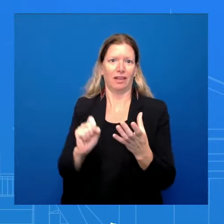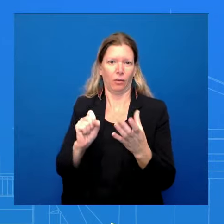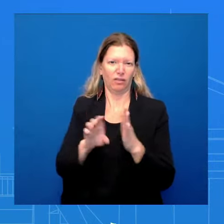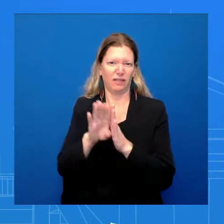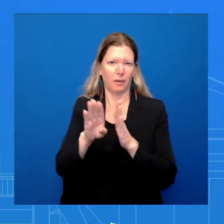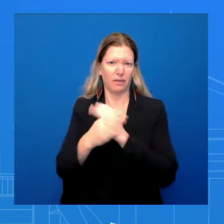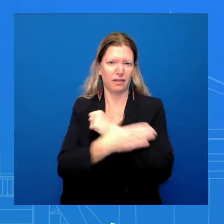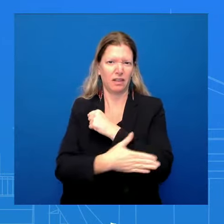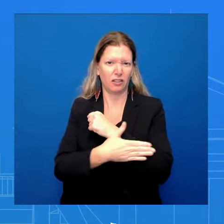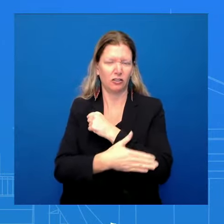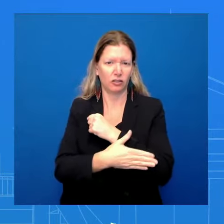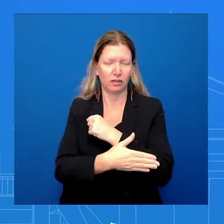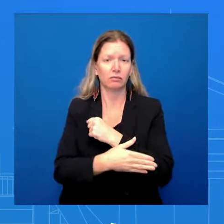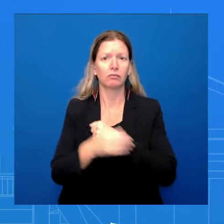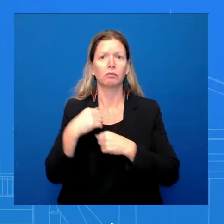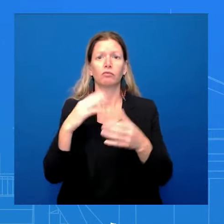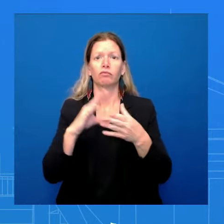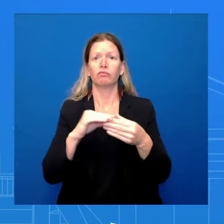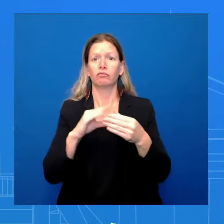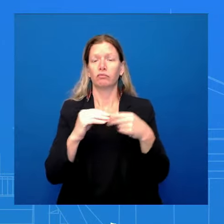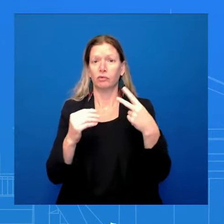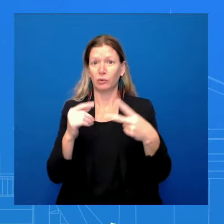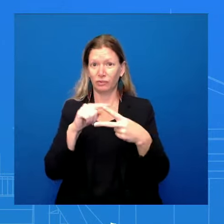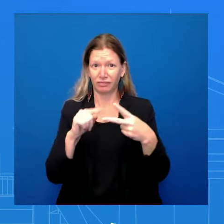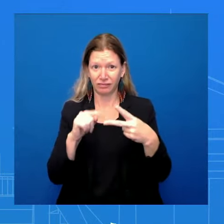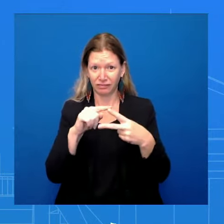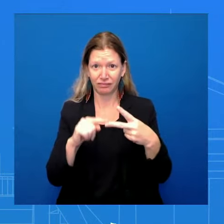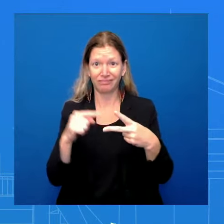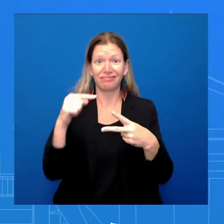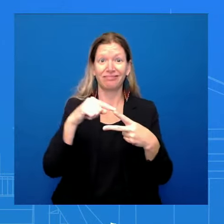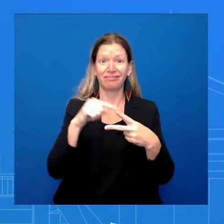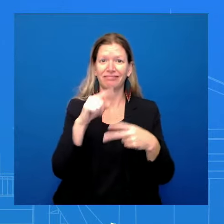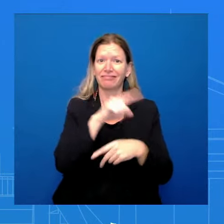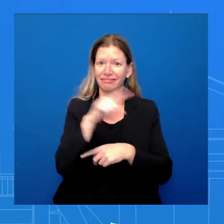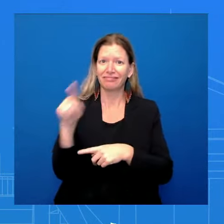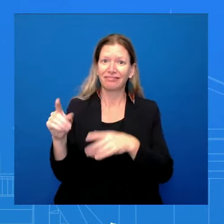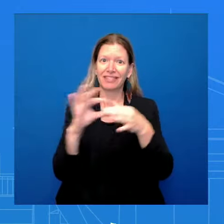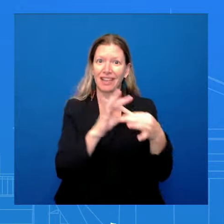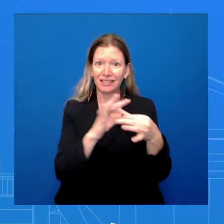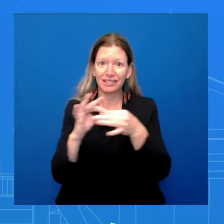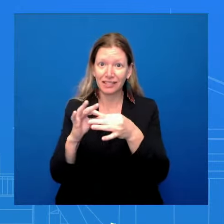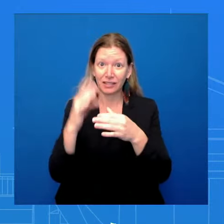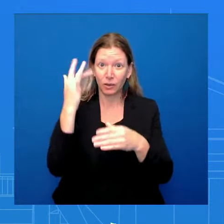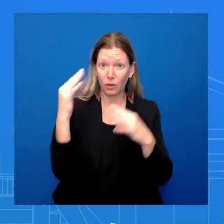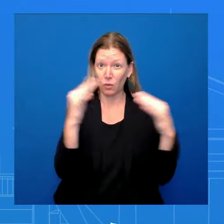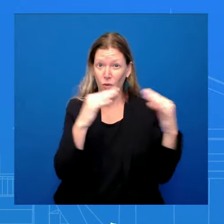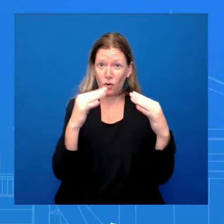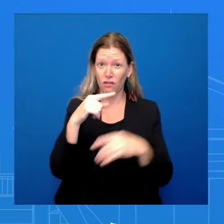Because of the war, Russia's brutal invasion of Ukraine has caused ripple effects that impact food security,